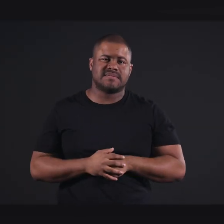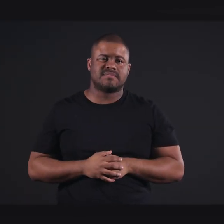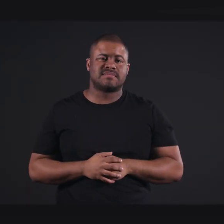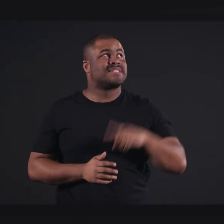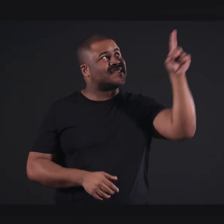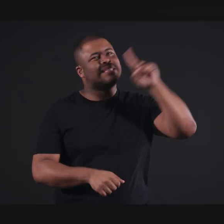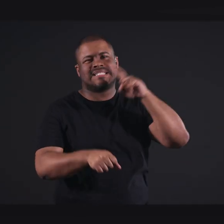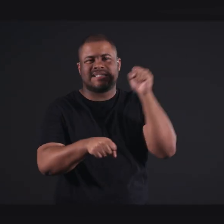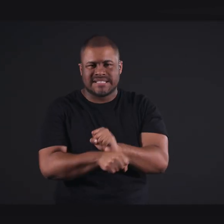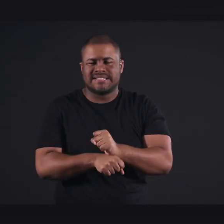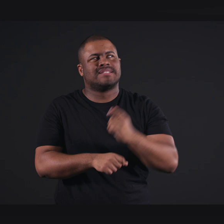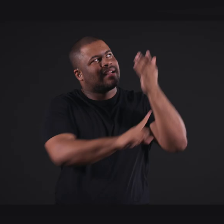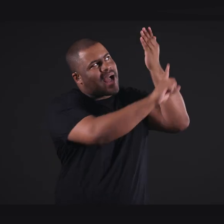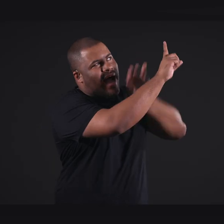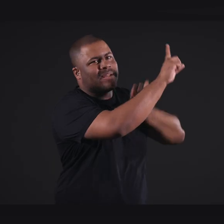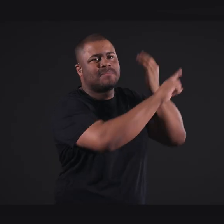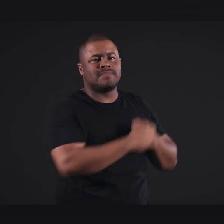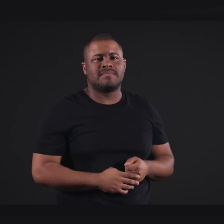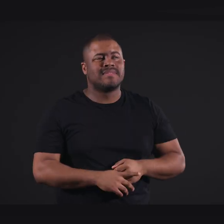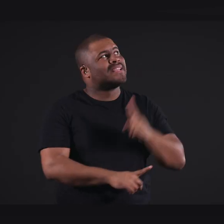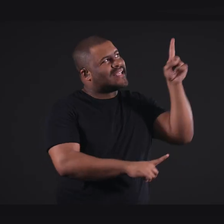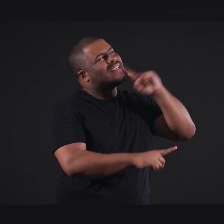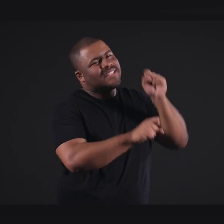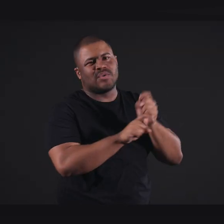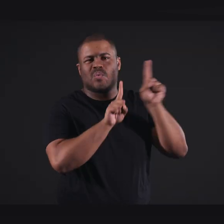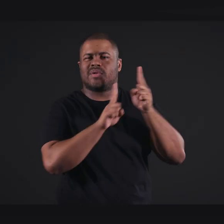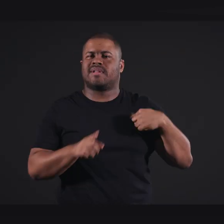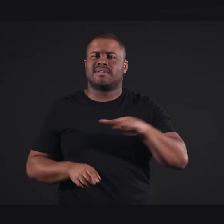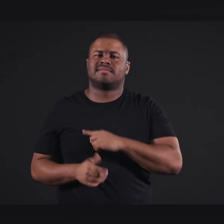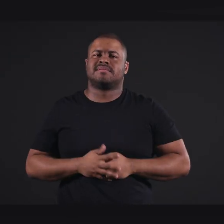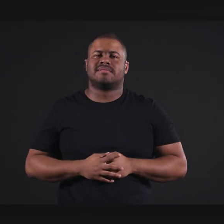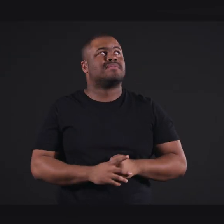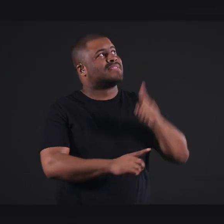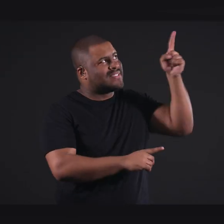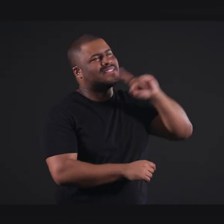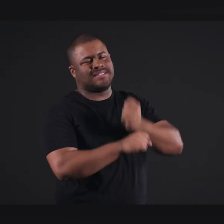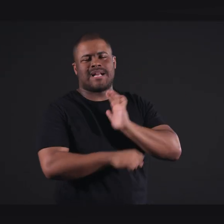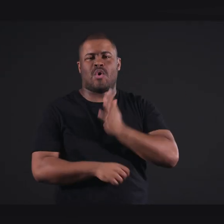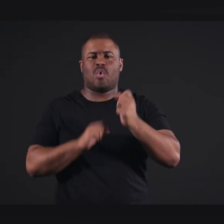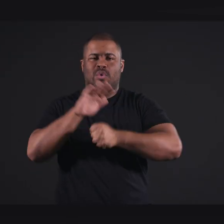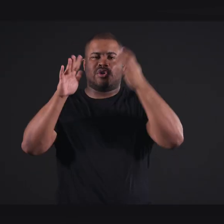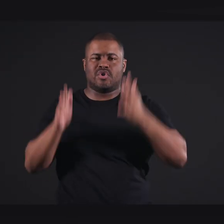He is I Am. He is with us. God is our rescuer.